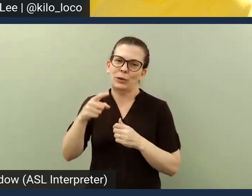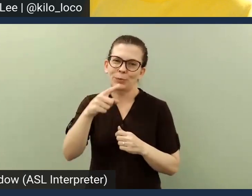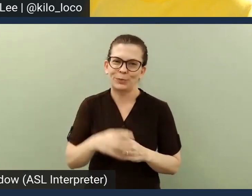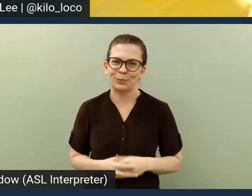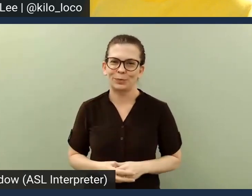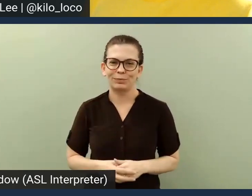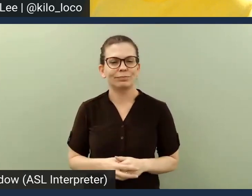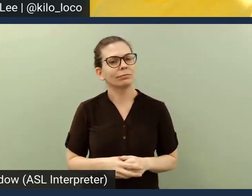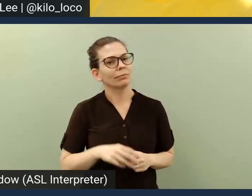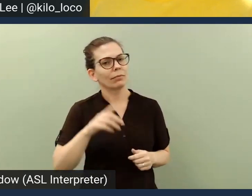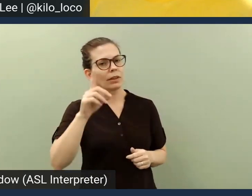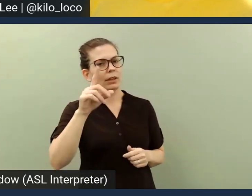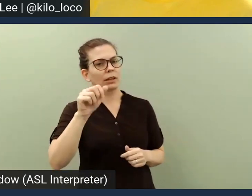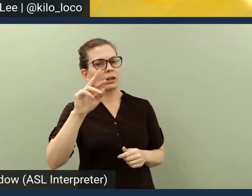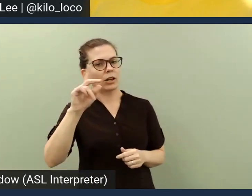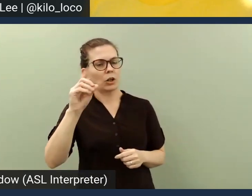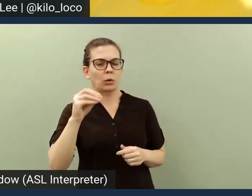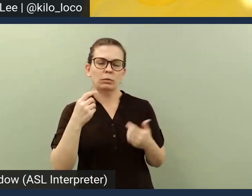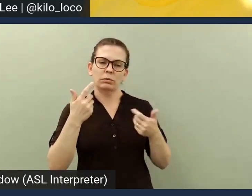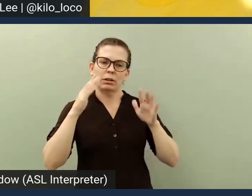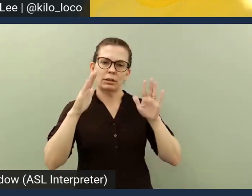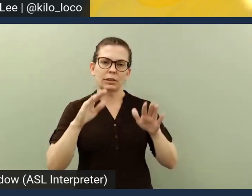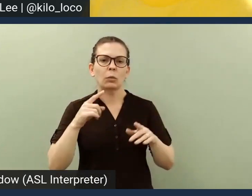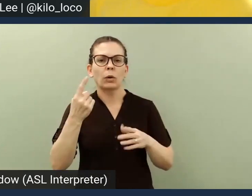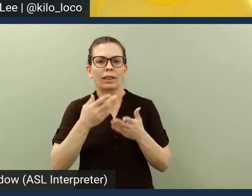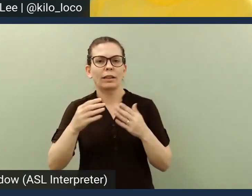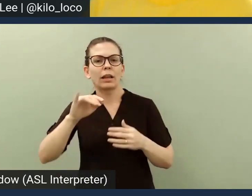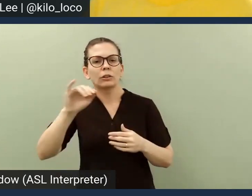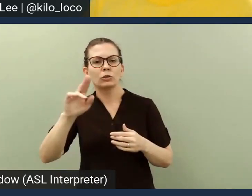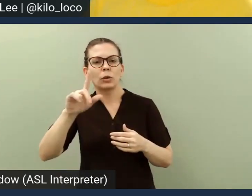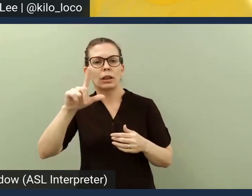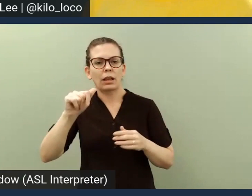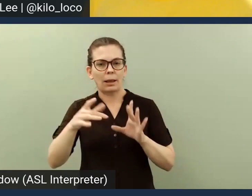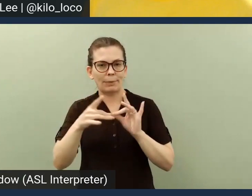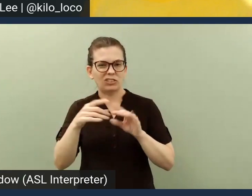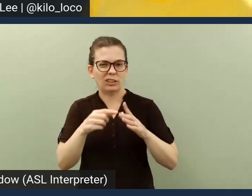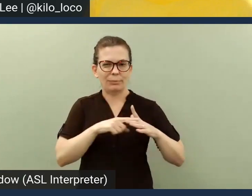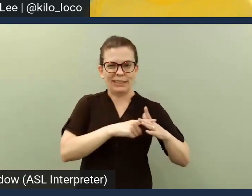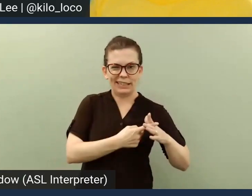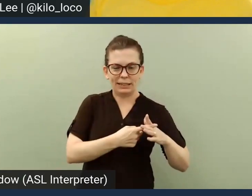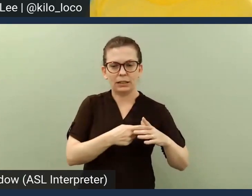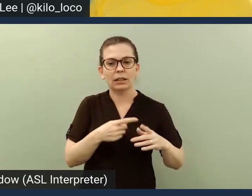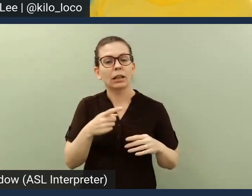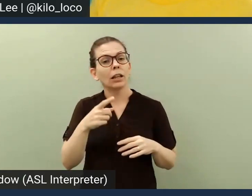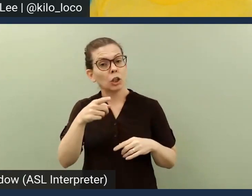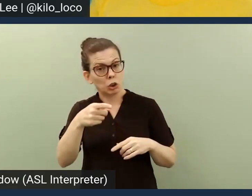Excellent, so one of the things that Judah mentioned initially is that when you do machine learning,